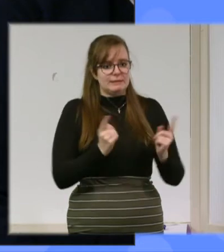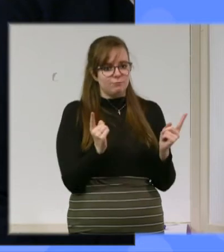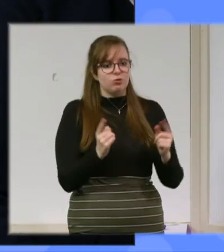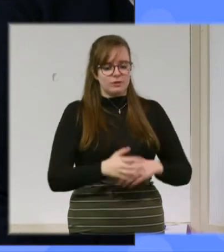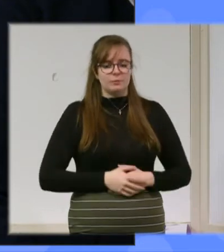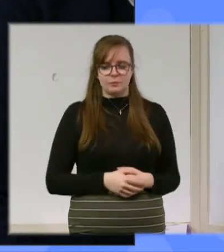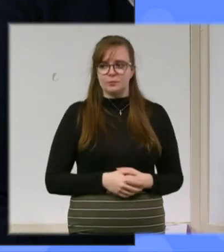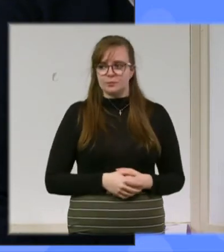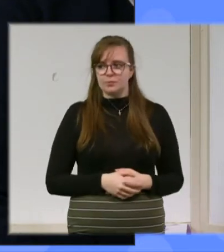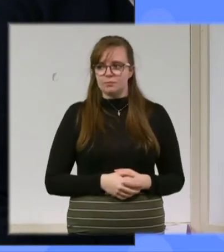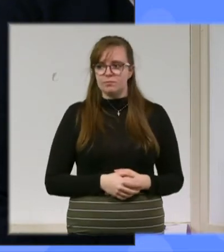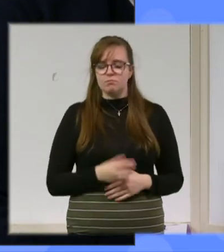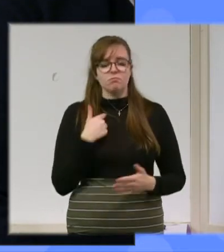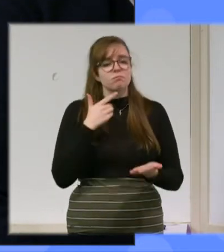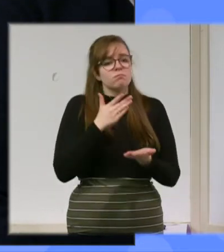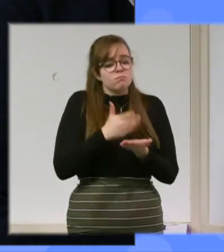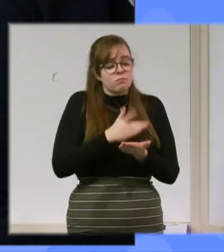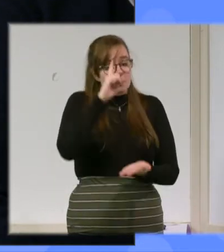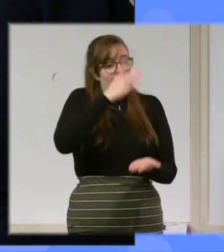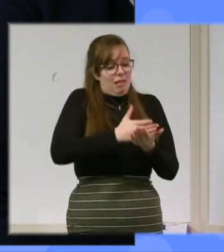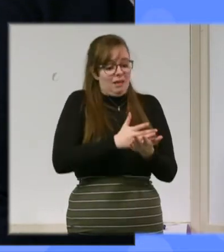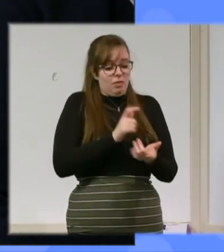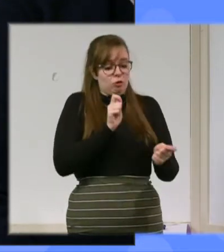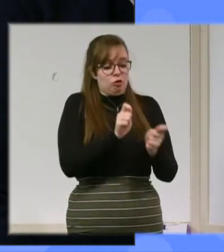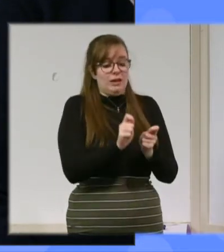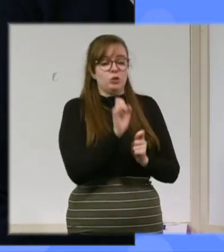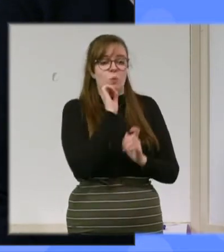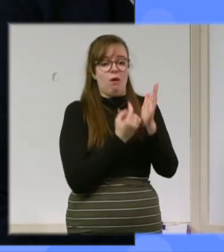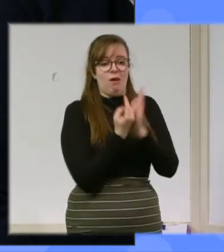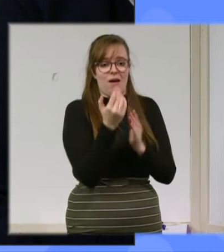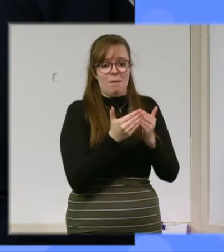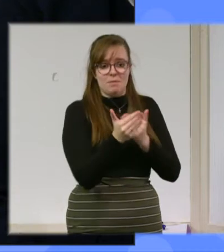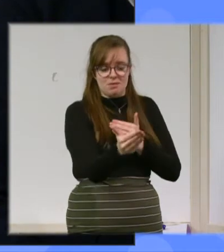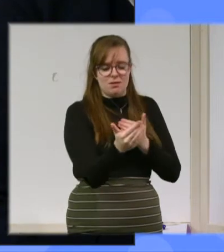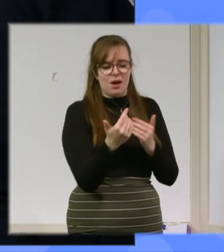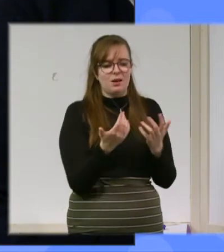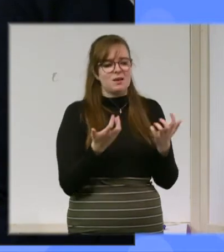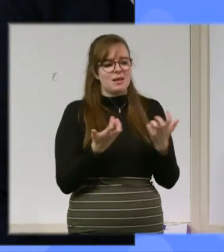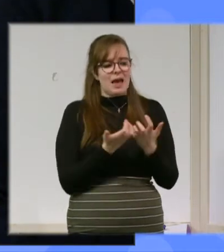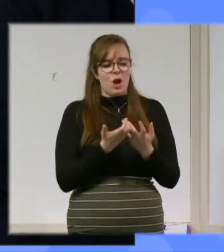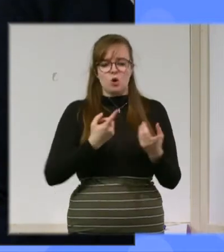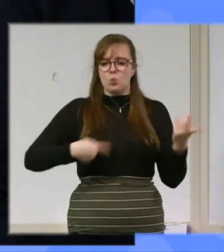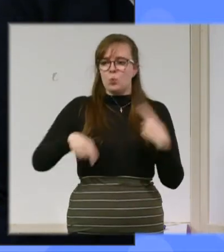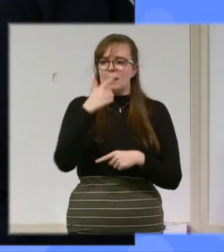do believe a change is coming and it's how we can all either as politicians